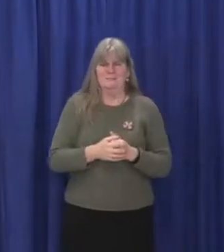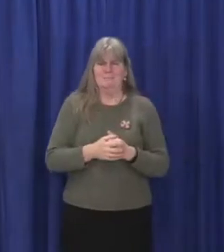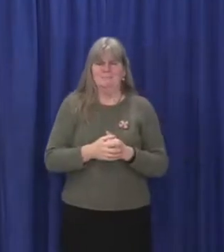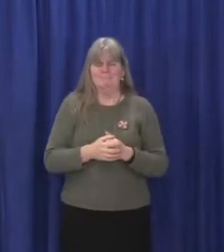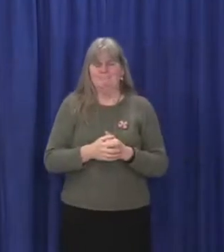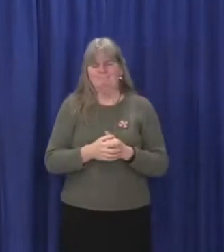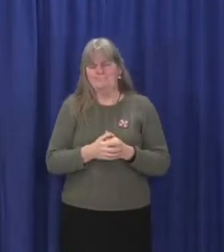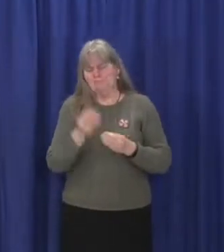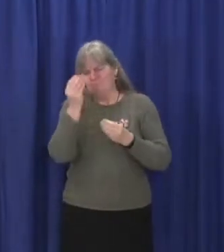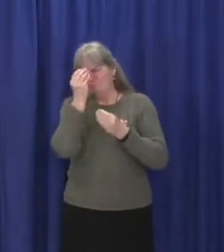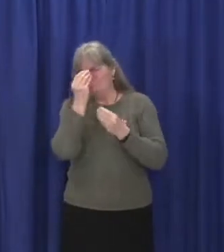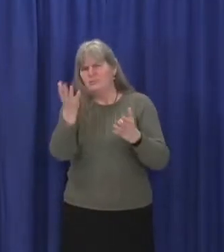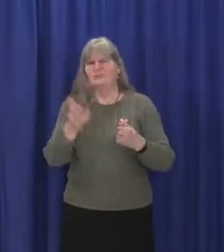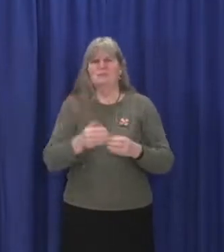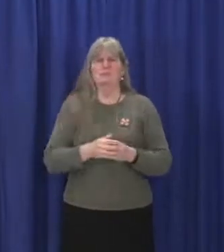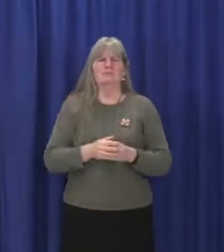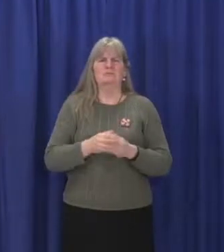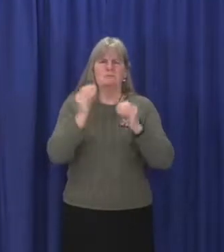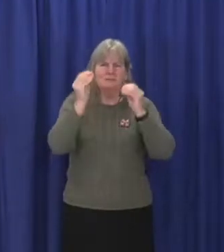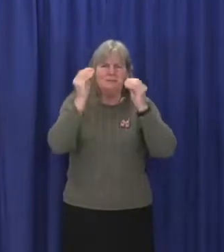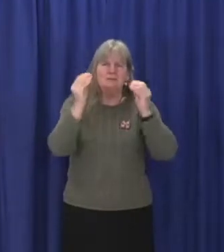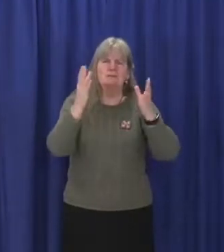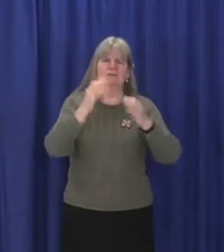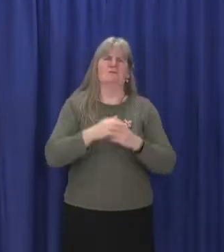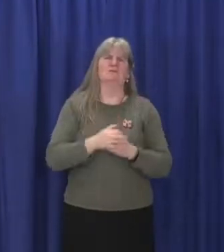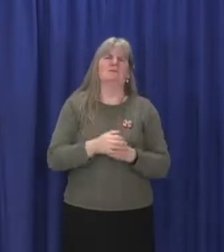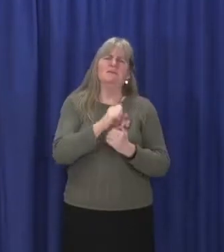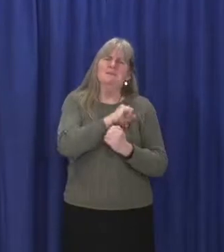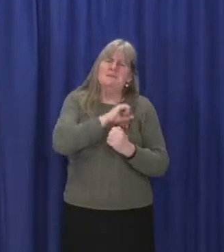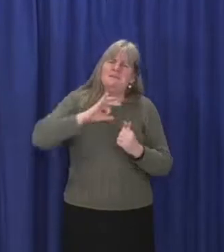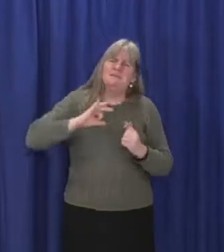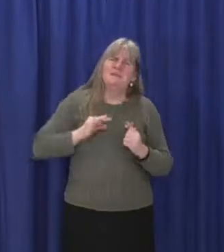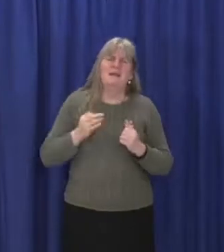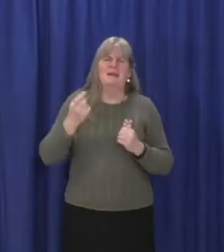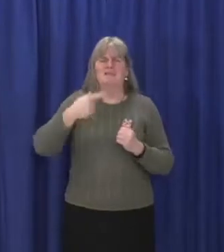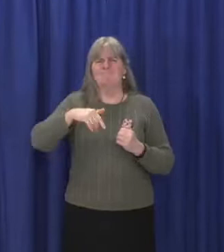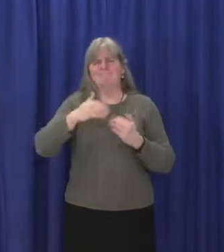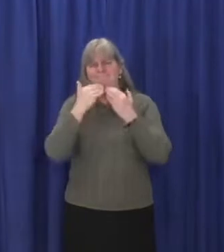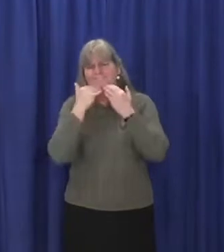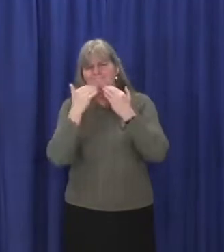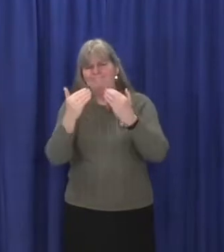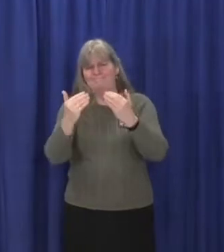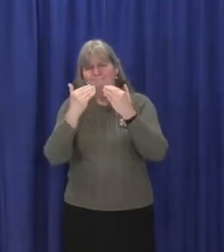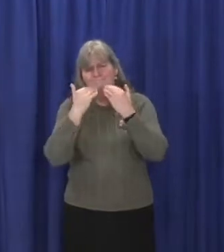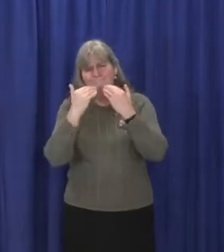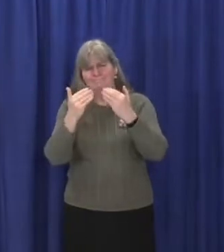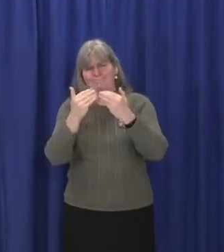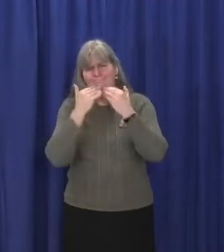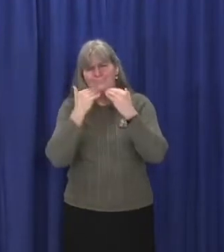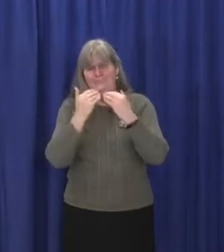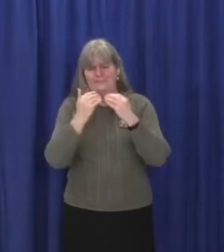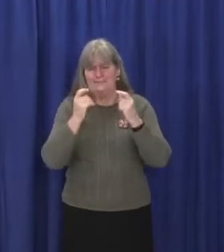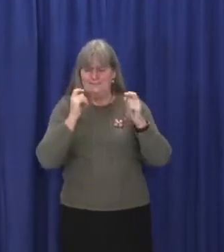and school staff adapting and being flexible right now, thank you.